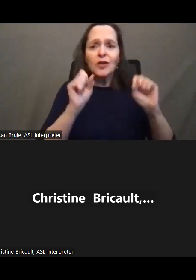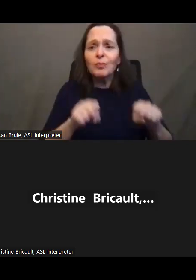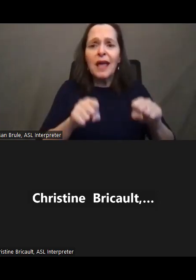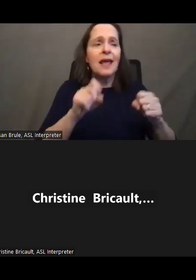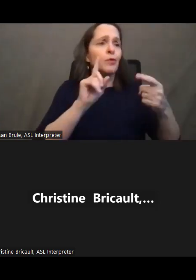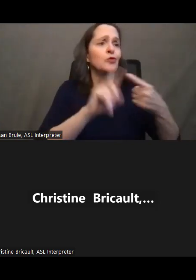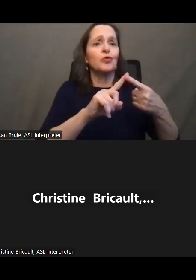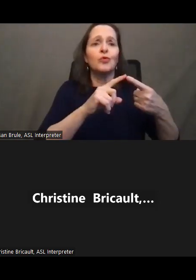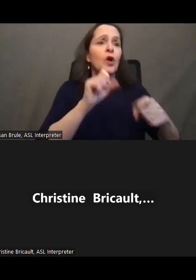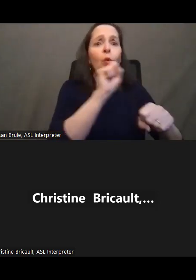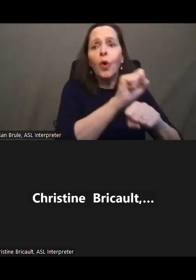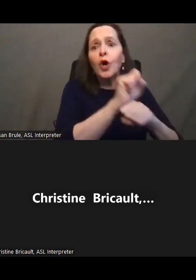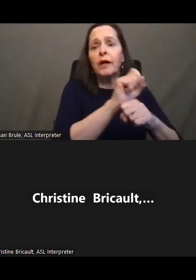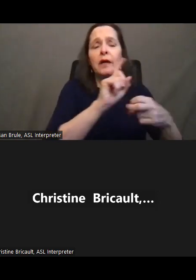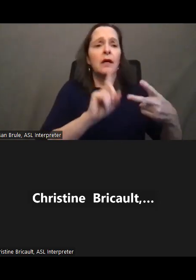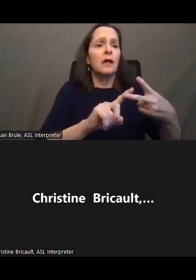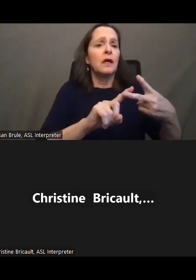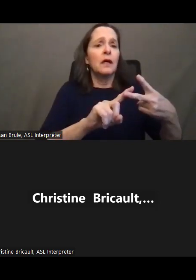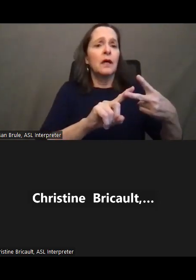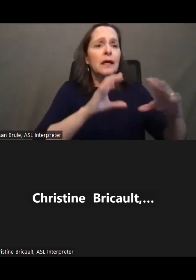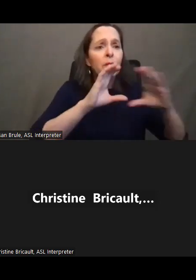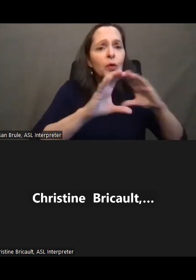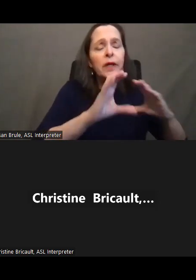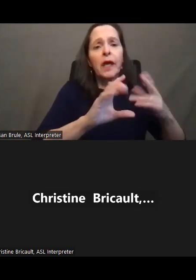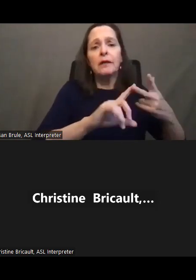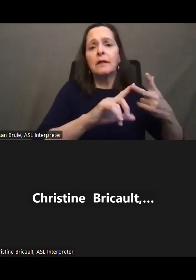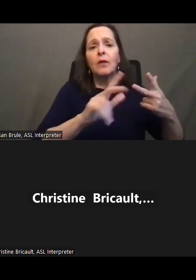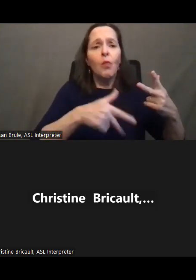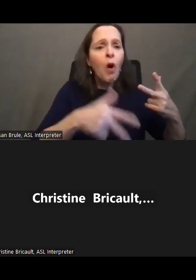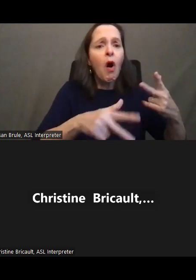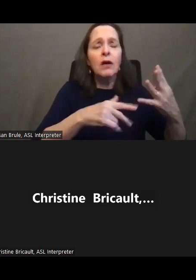could be walking. Breathing. Hearing. Seeing.